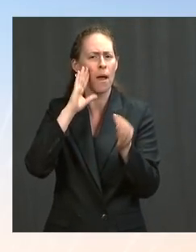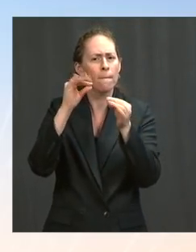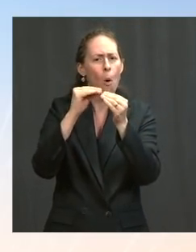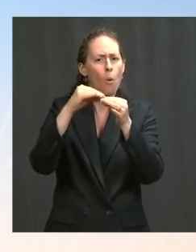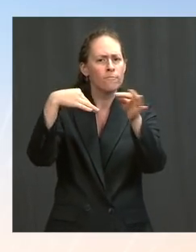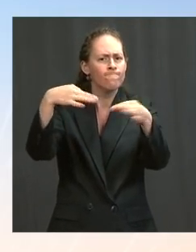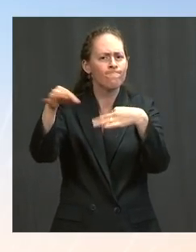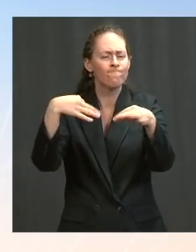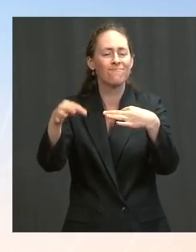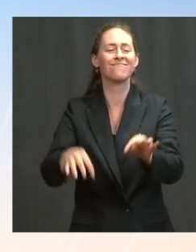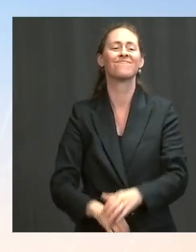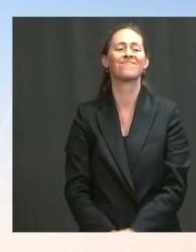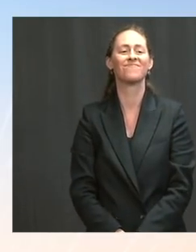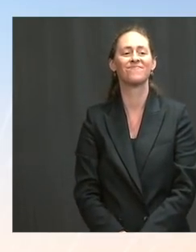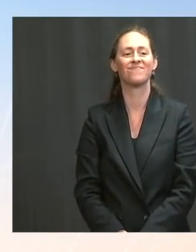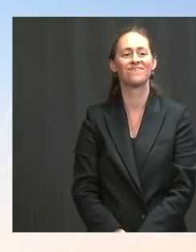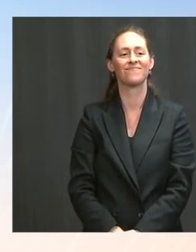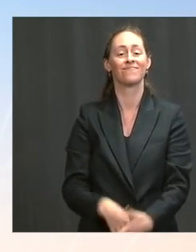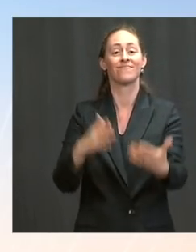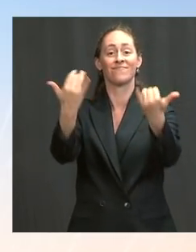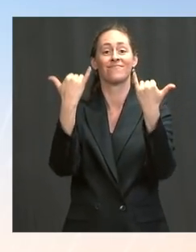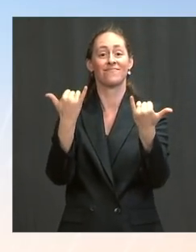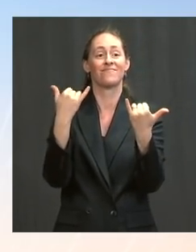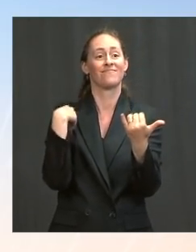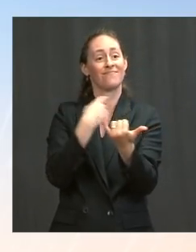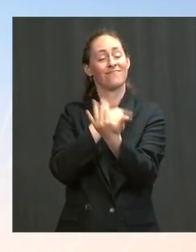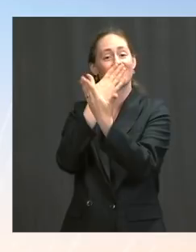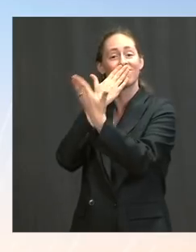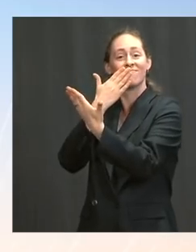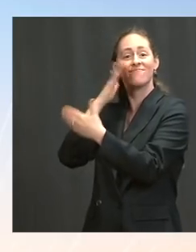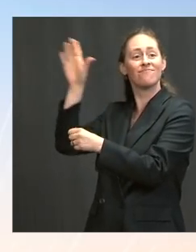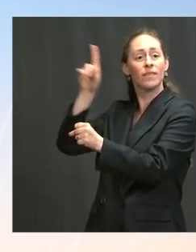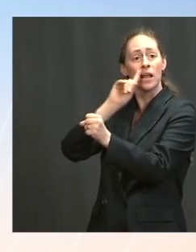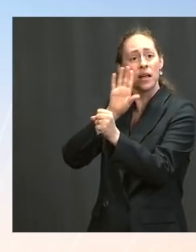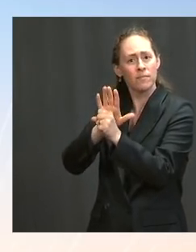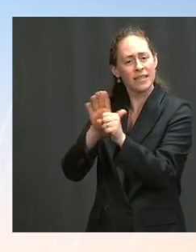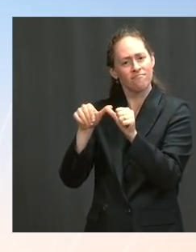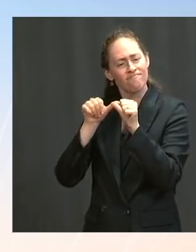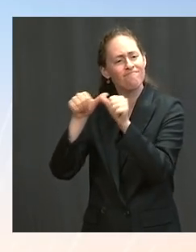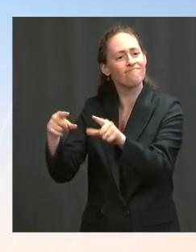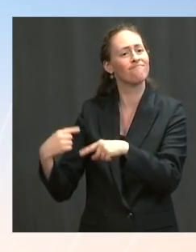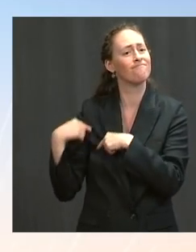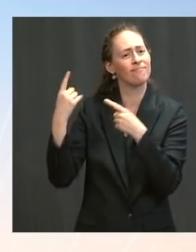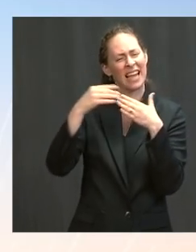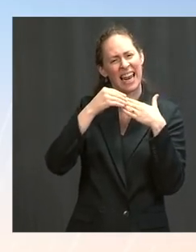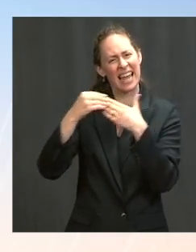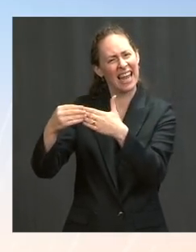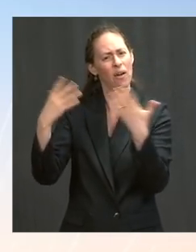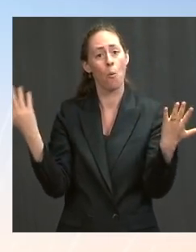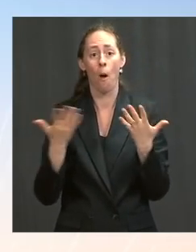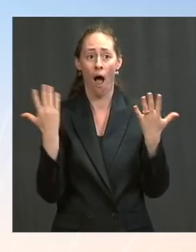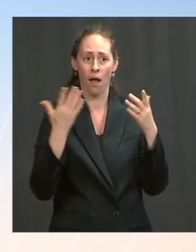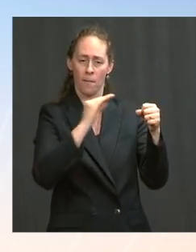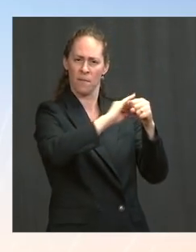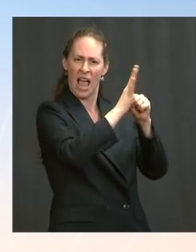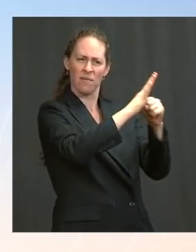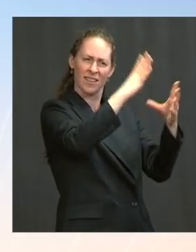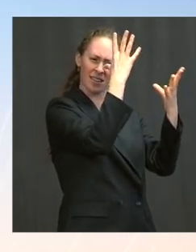thanks to the President's commitment to playing a leading role in ending the pandemic everywhere, 2 million doses of the Pfizer vaccine